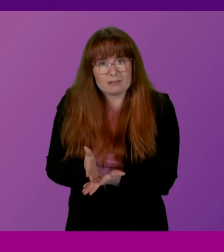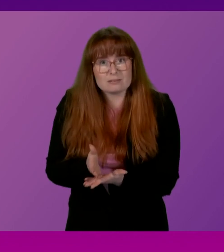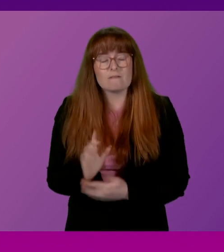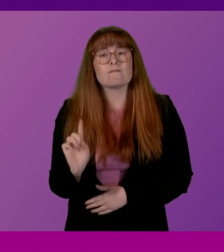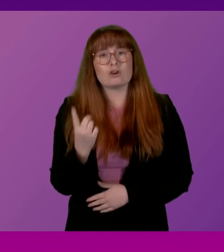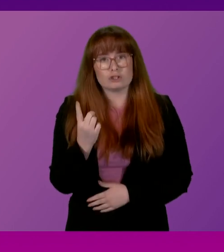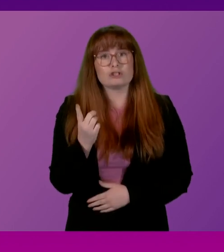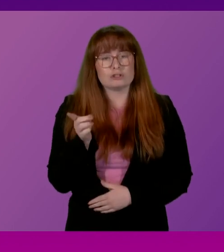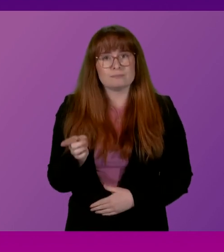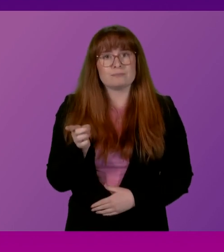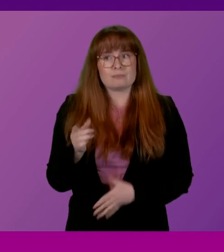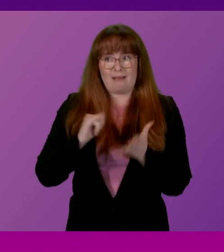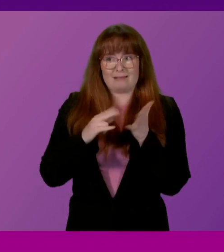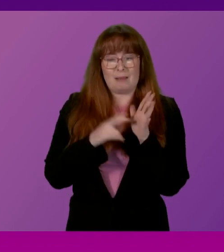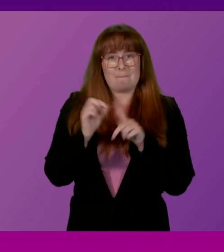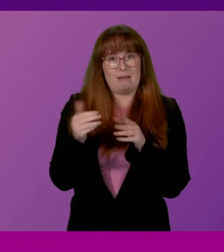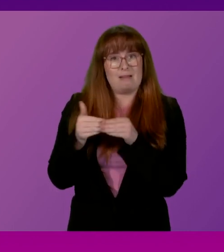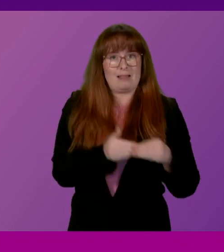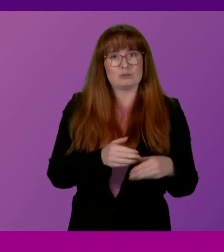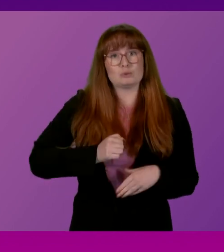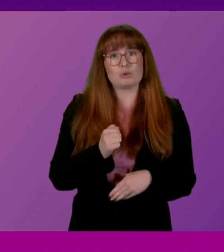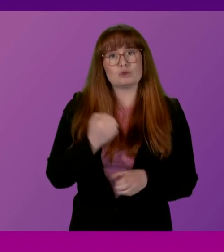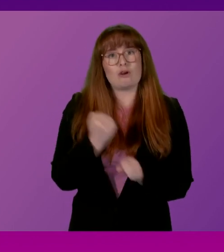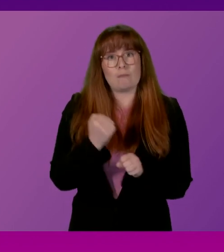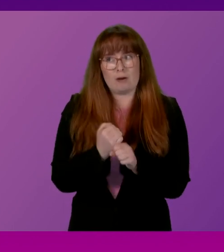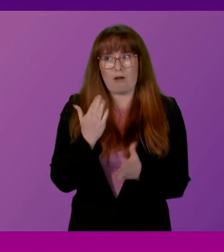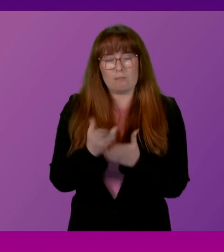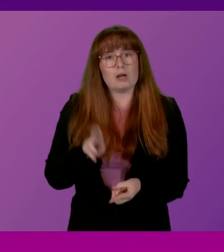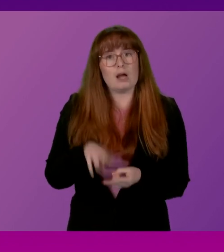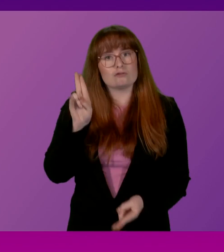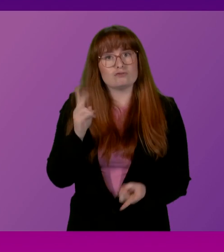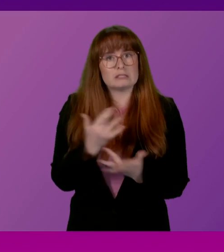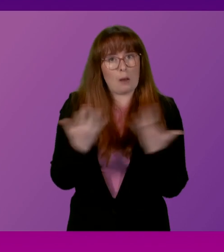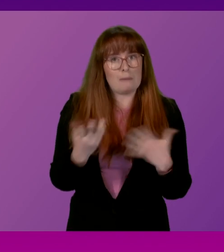First and foremost, the SNP-led Scottish Government has increased police numbers since we came